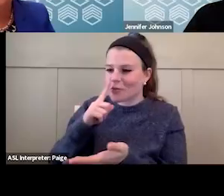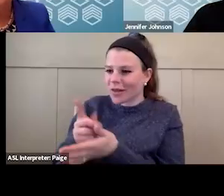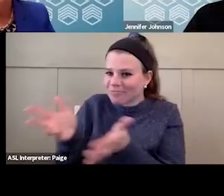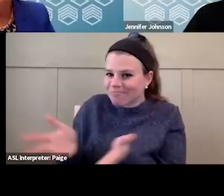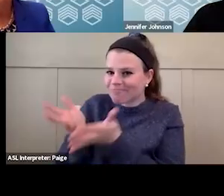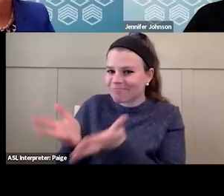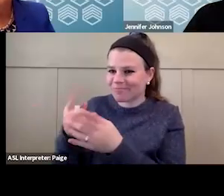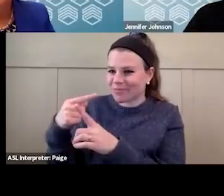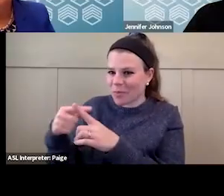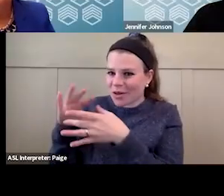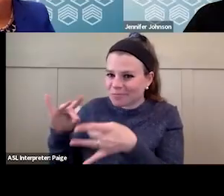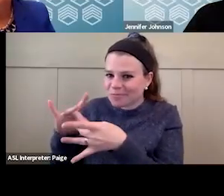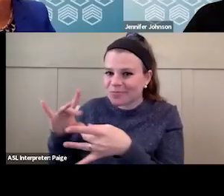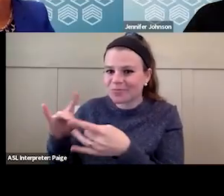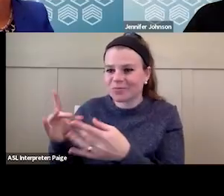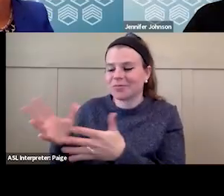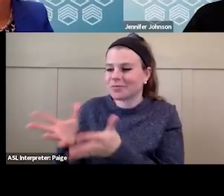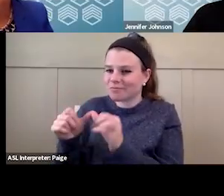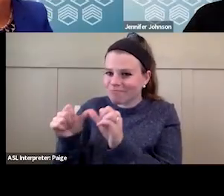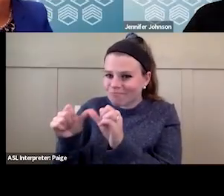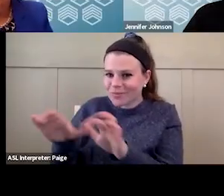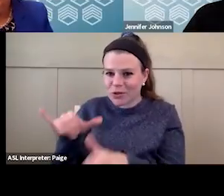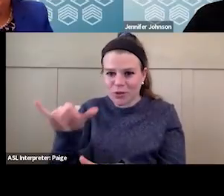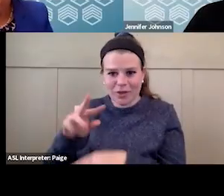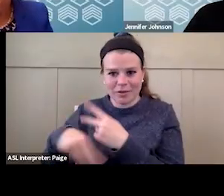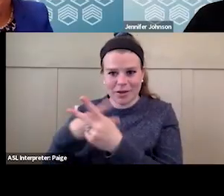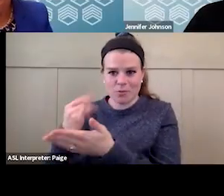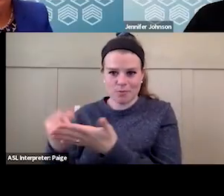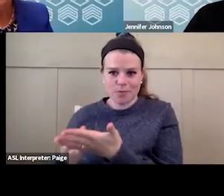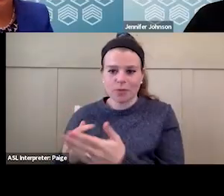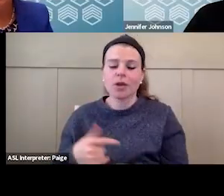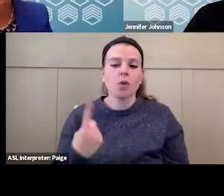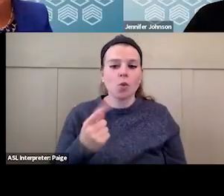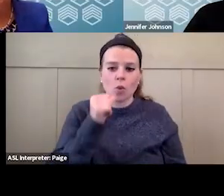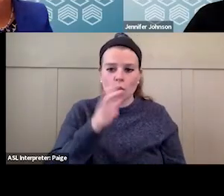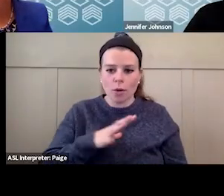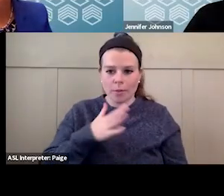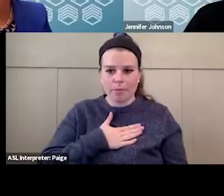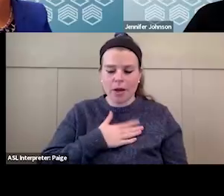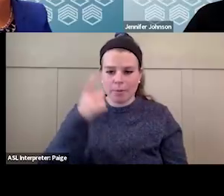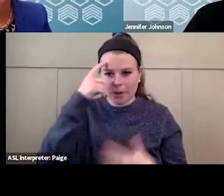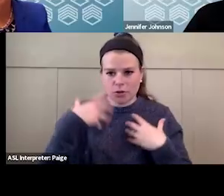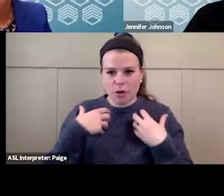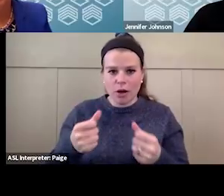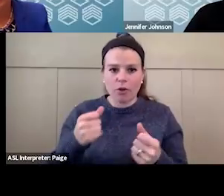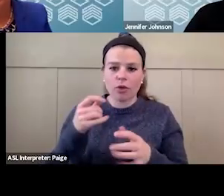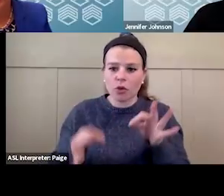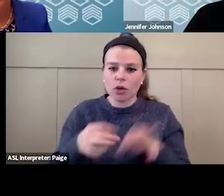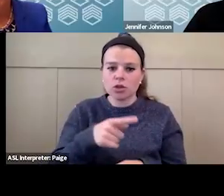them to, uh, continue doing that. I had a woman in my mental health court who loved to go to the public library,